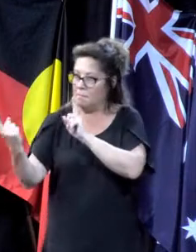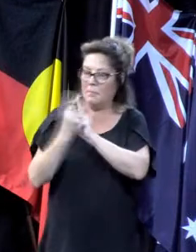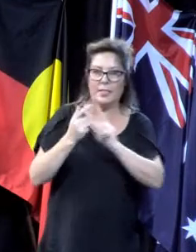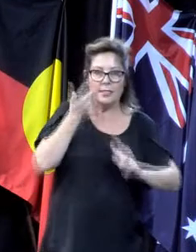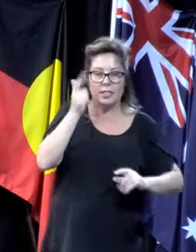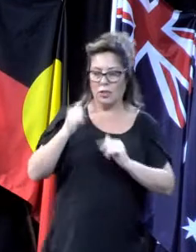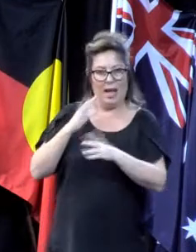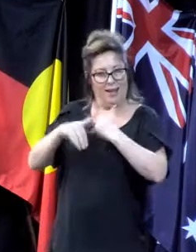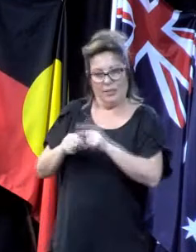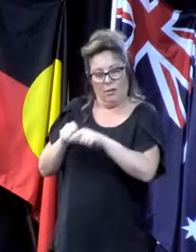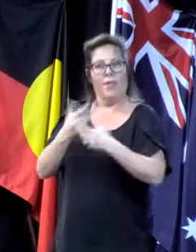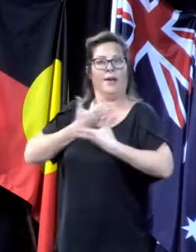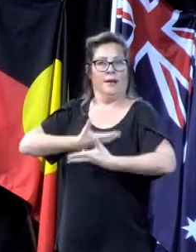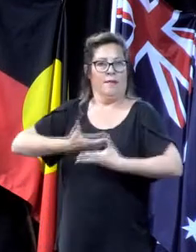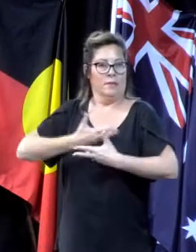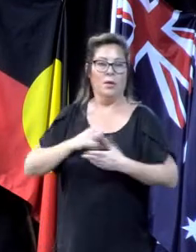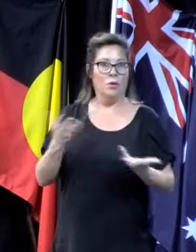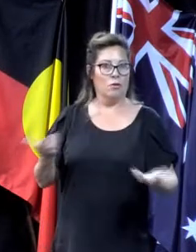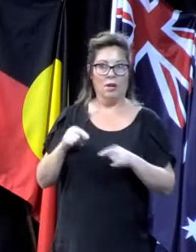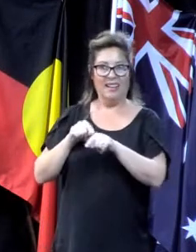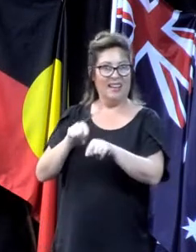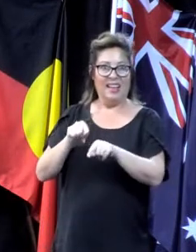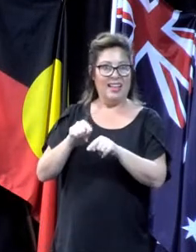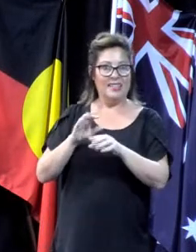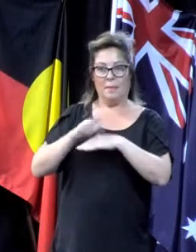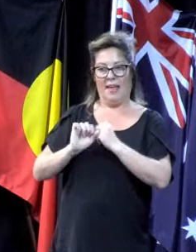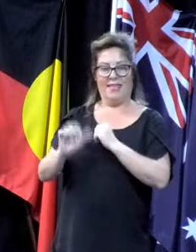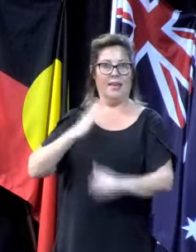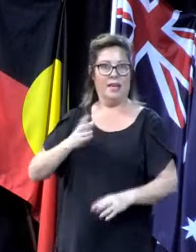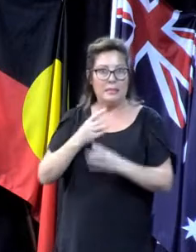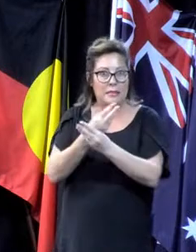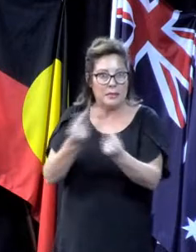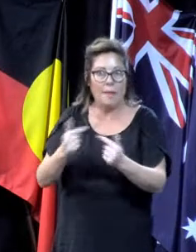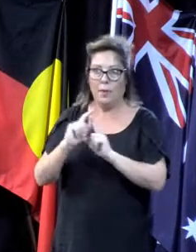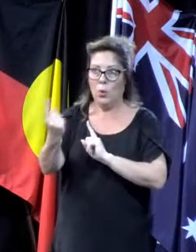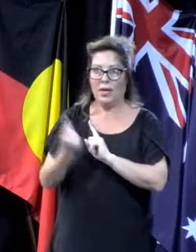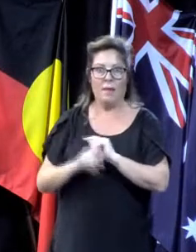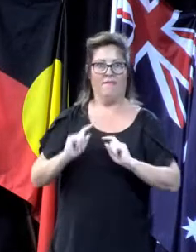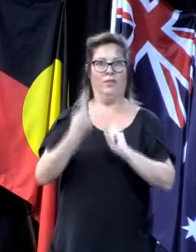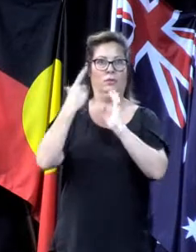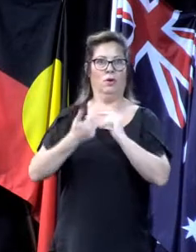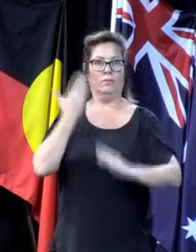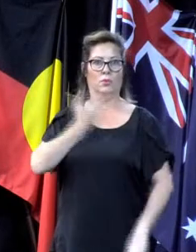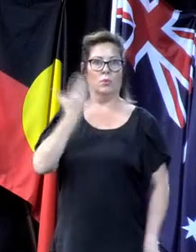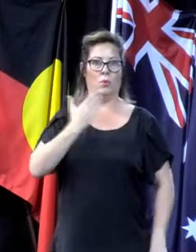Some students haven't been into regular mainstream classes. They may go to different parts of the school.